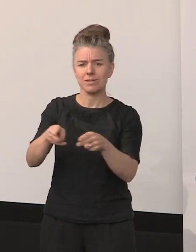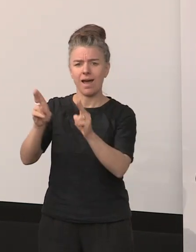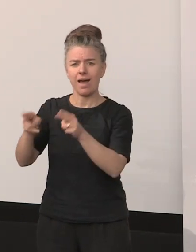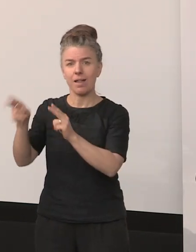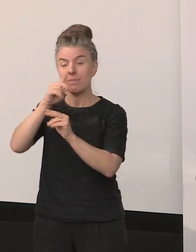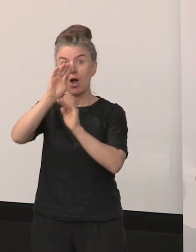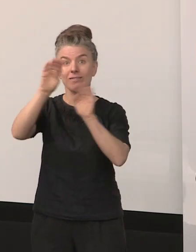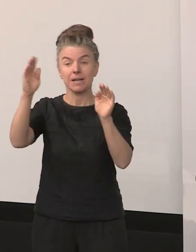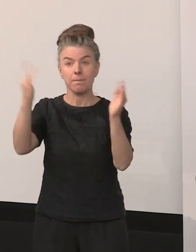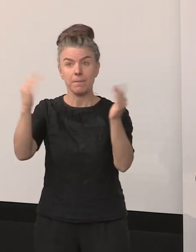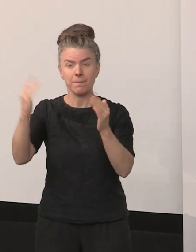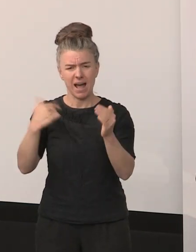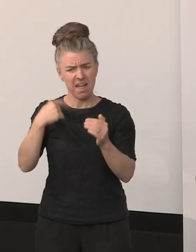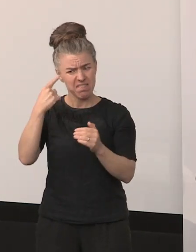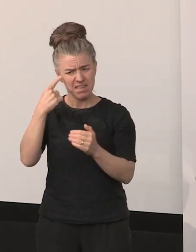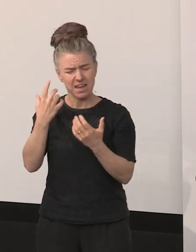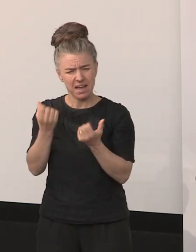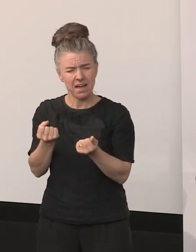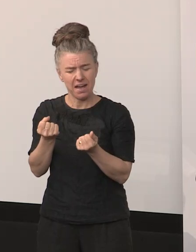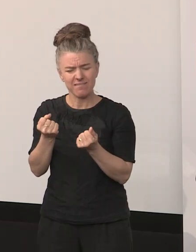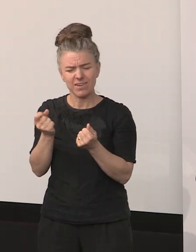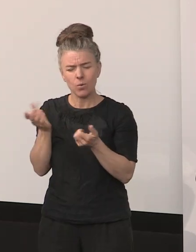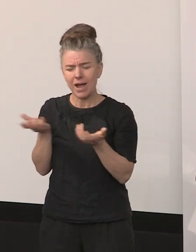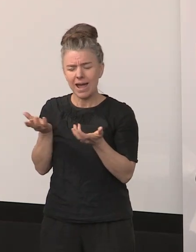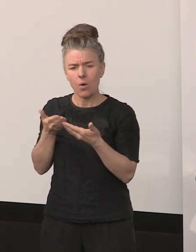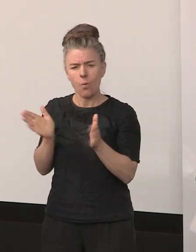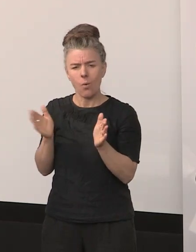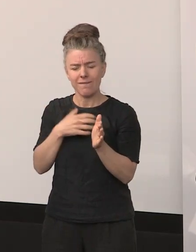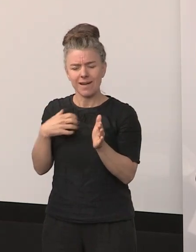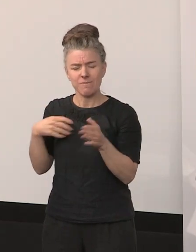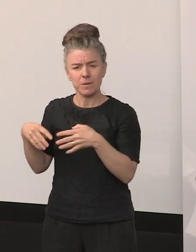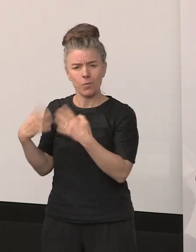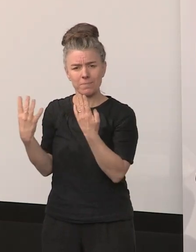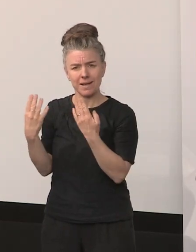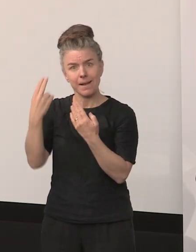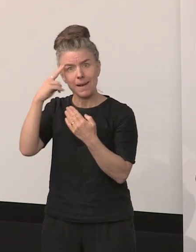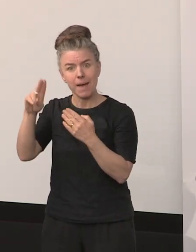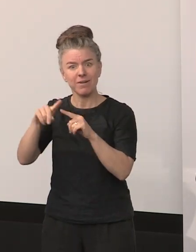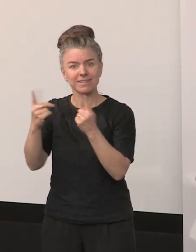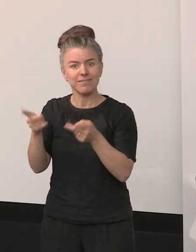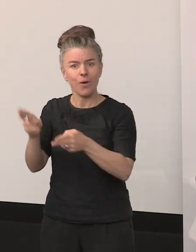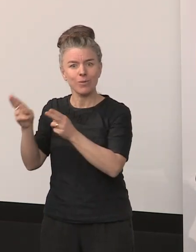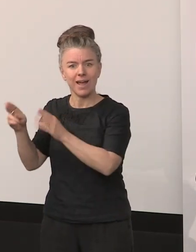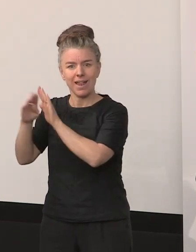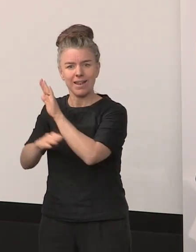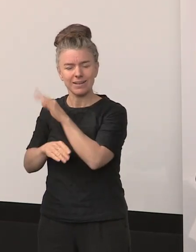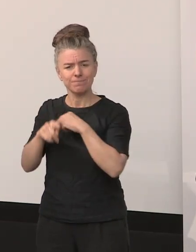letter, I'm pretty sure there's a list publicly, and I can confirm that, but I'm